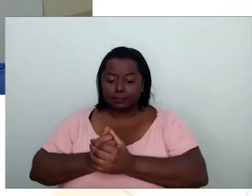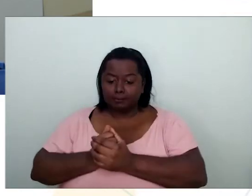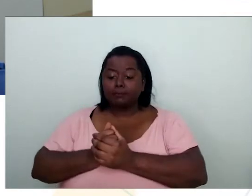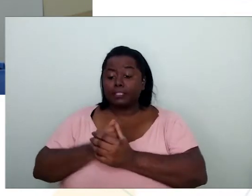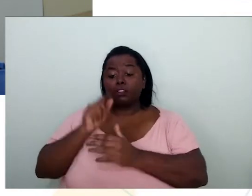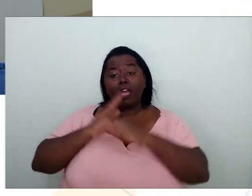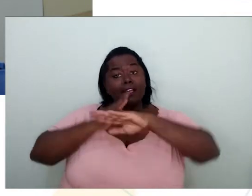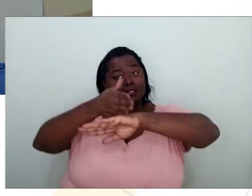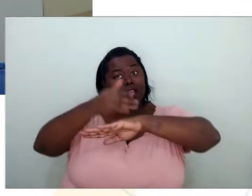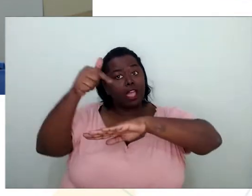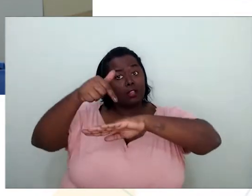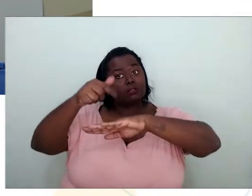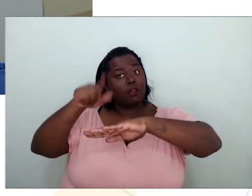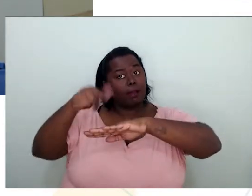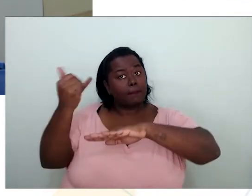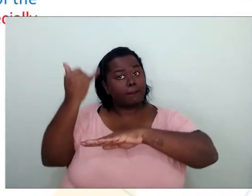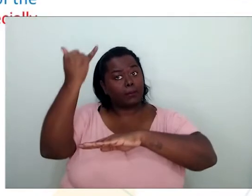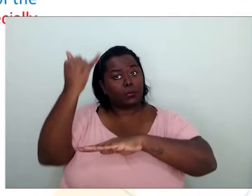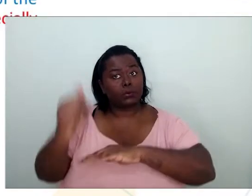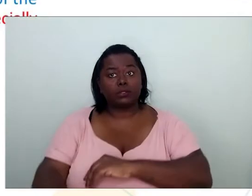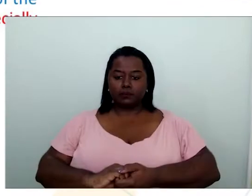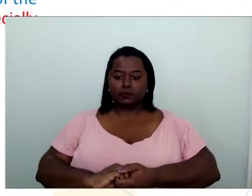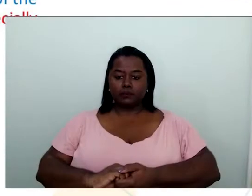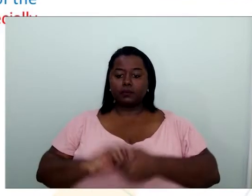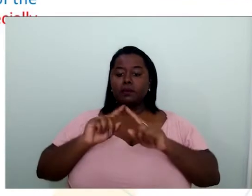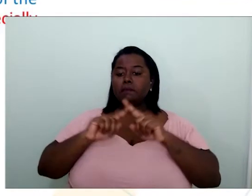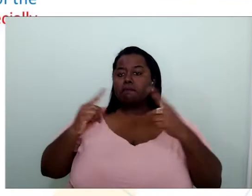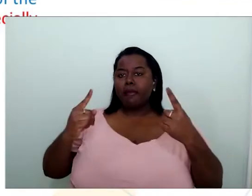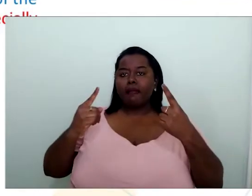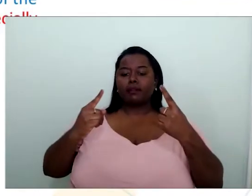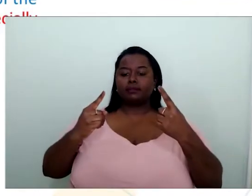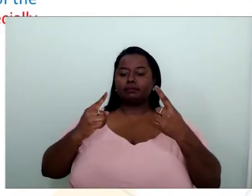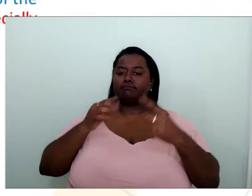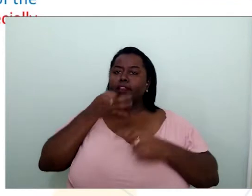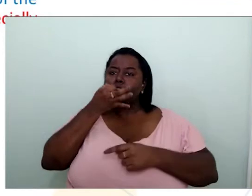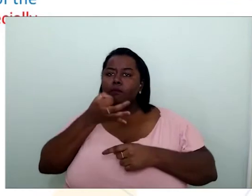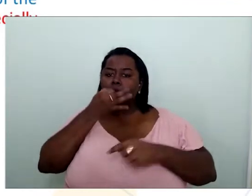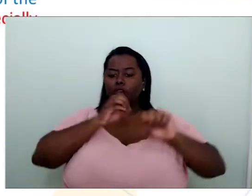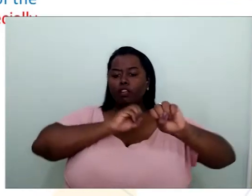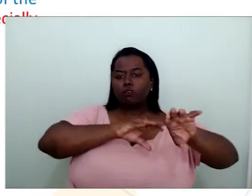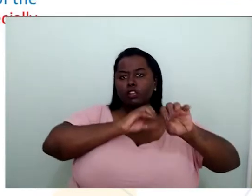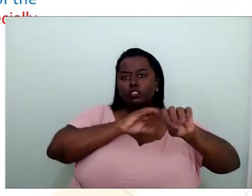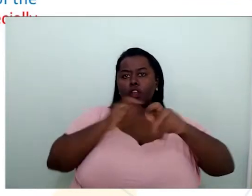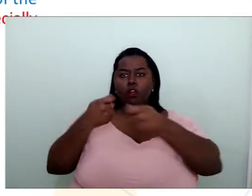very important but the educational and economic